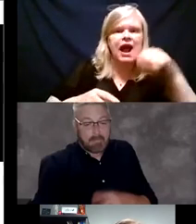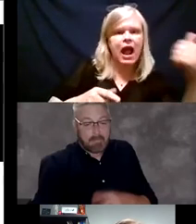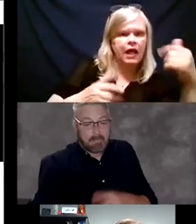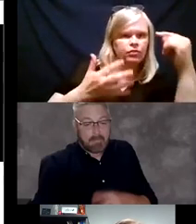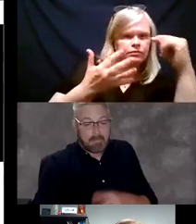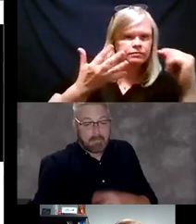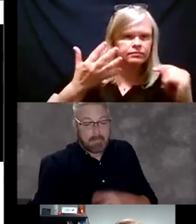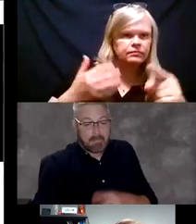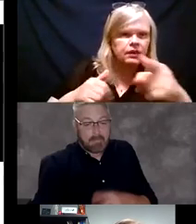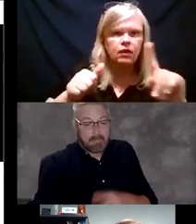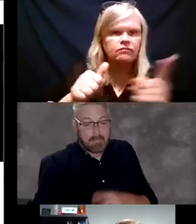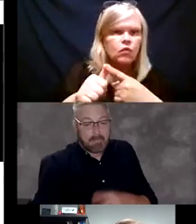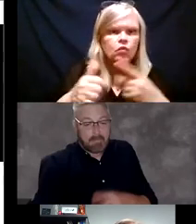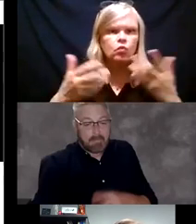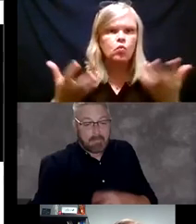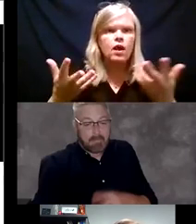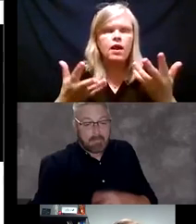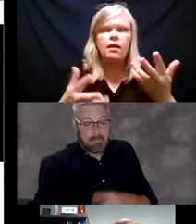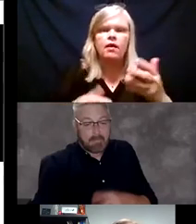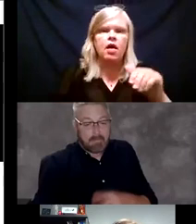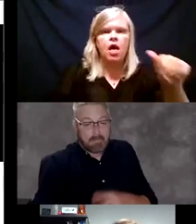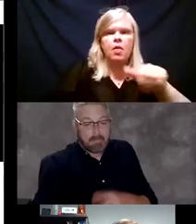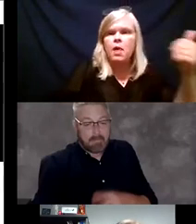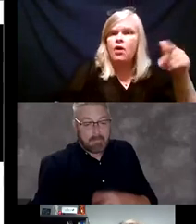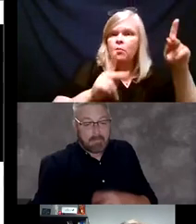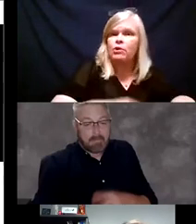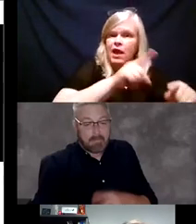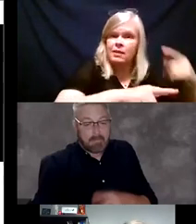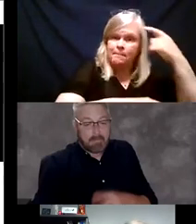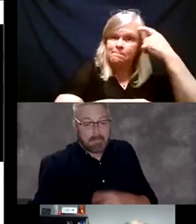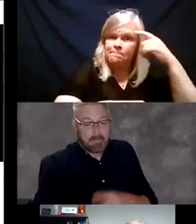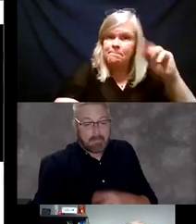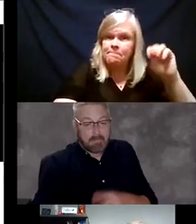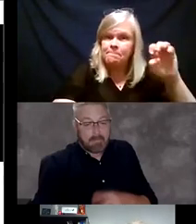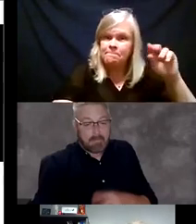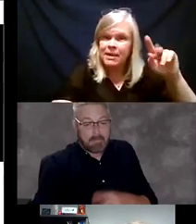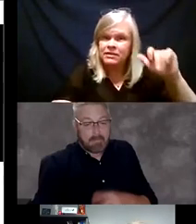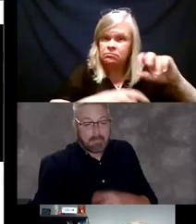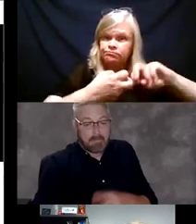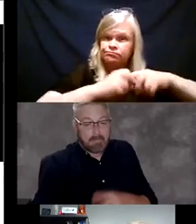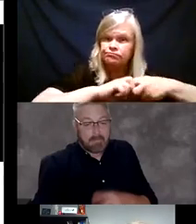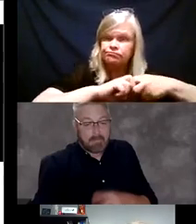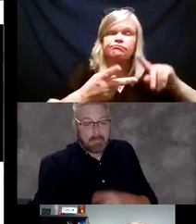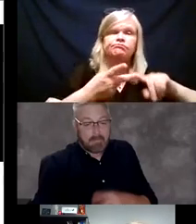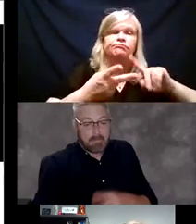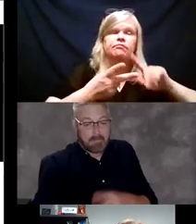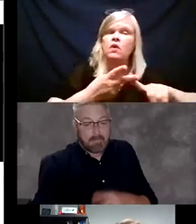THE FIRST ONE BEING THE OTHER PERSON HAS A MENTAL DEFECT OR INCAPACITY THAT PREVENTS THEM FROM GIVING CONSENT.